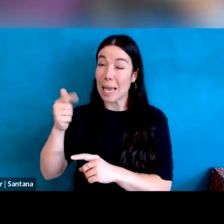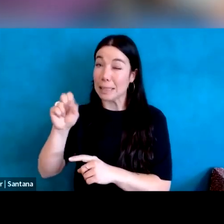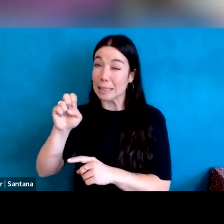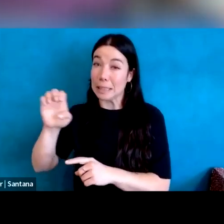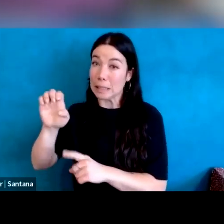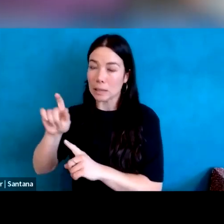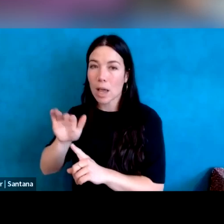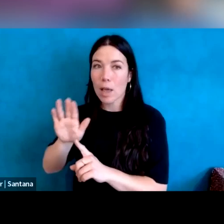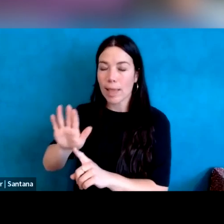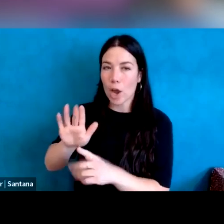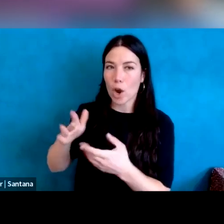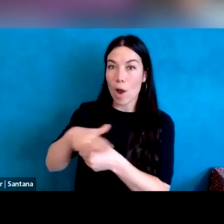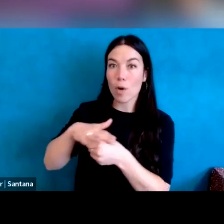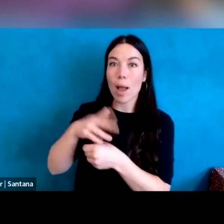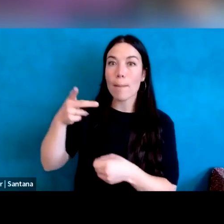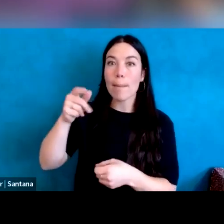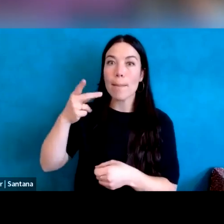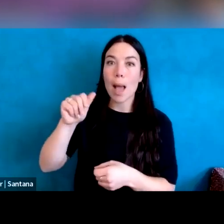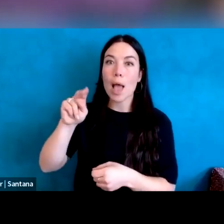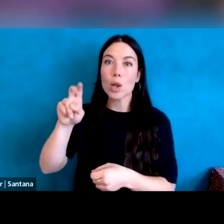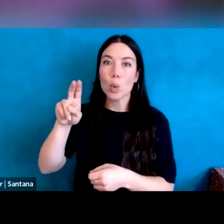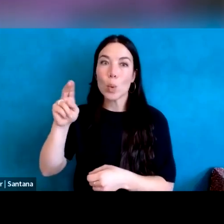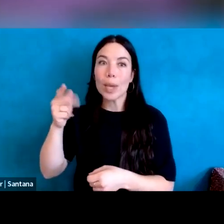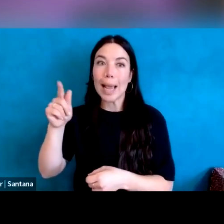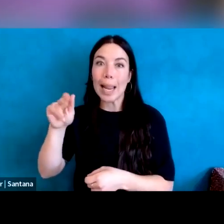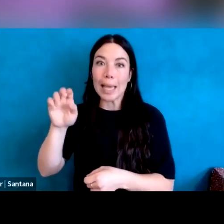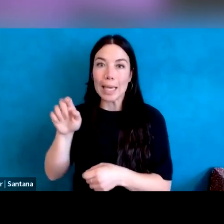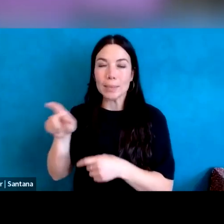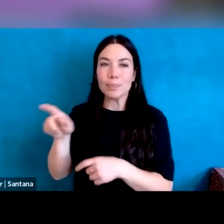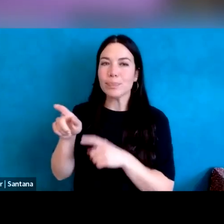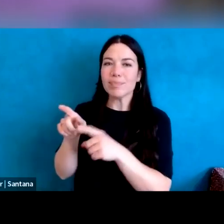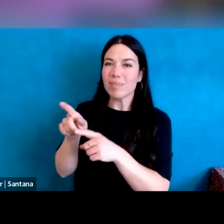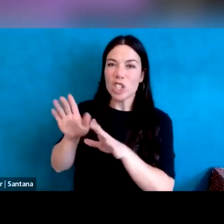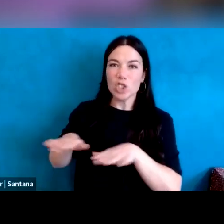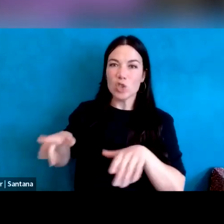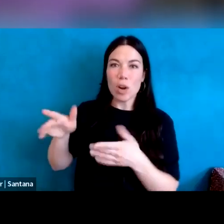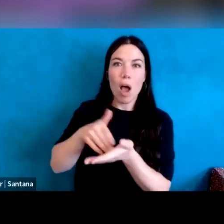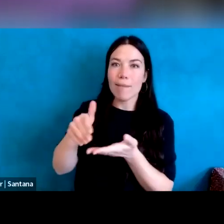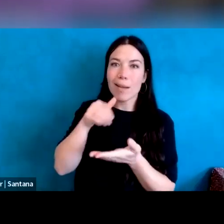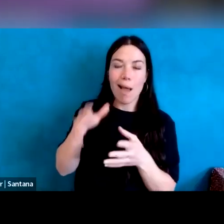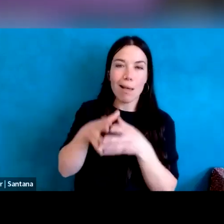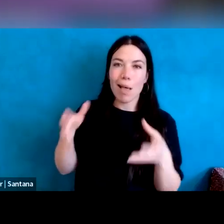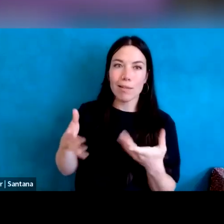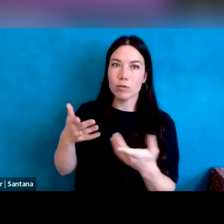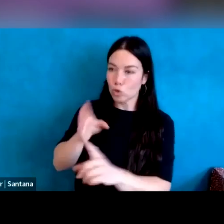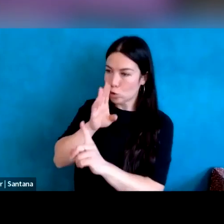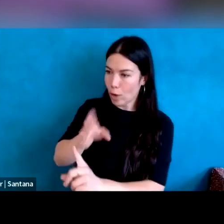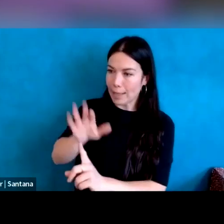where children don't get a lot of direct input. And so they're observing a lot of input,